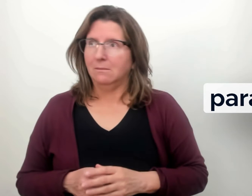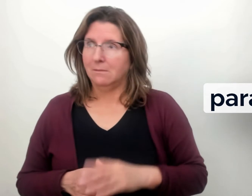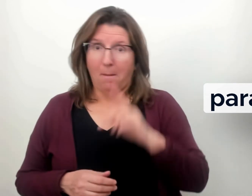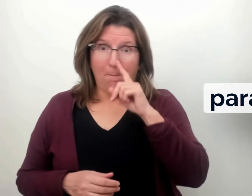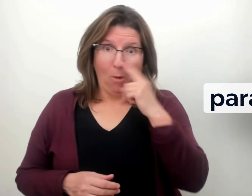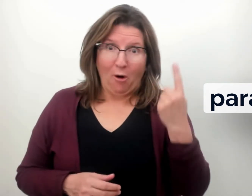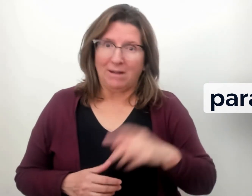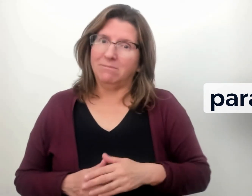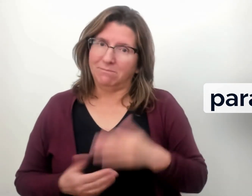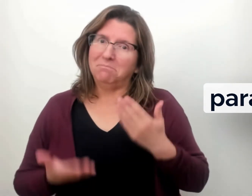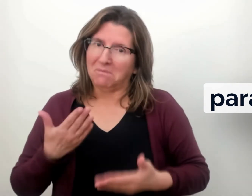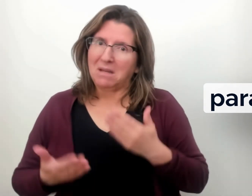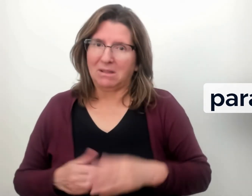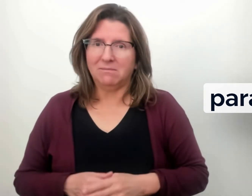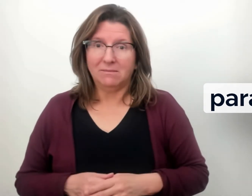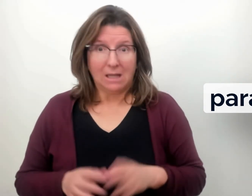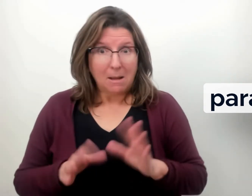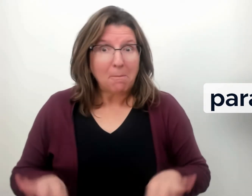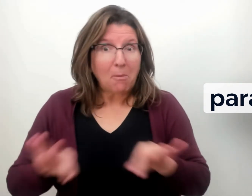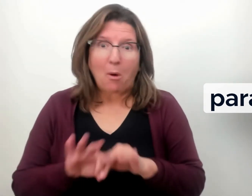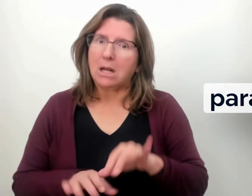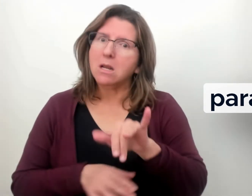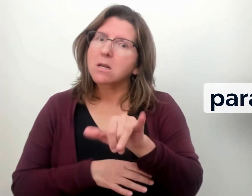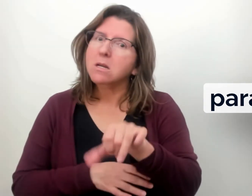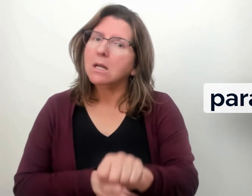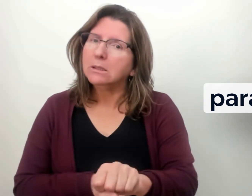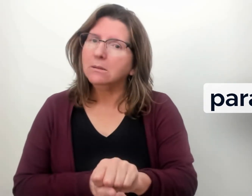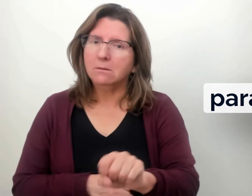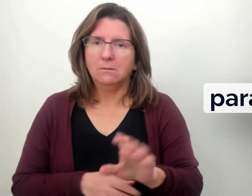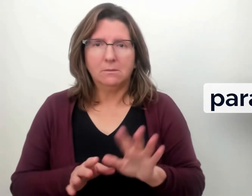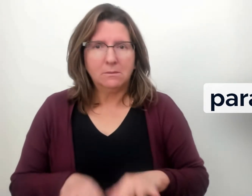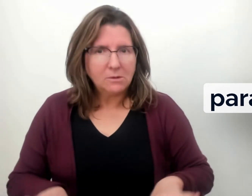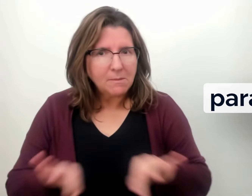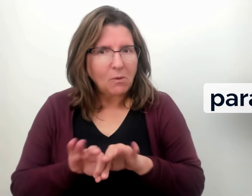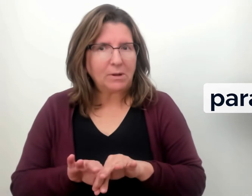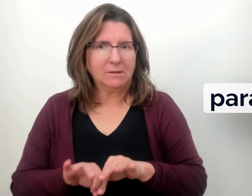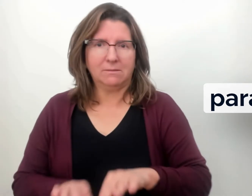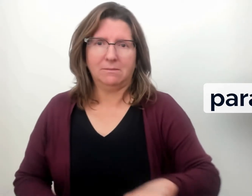Maybe that sounds boring! But it is important . . . very important